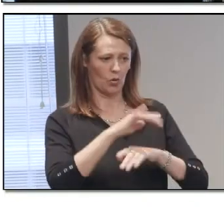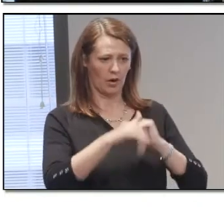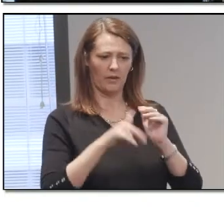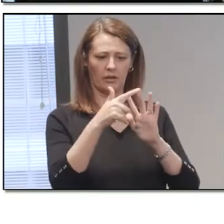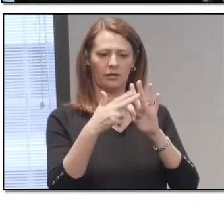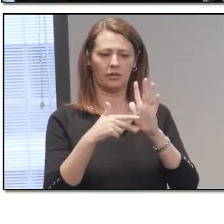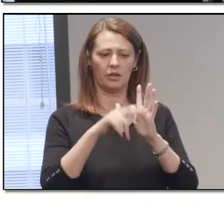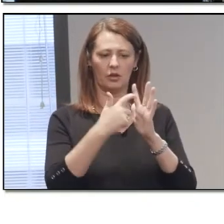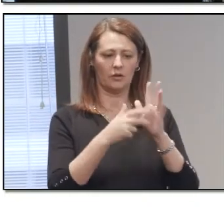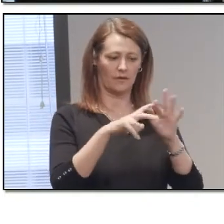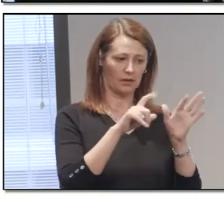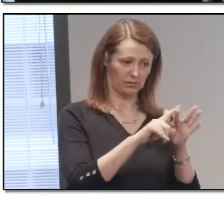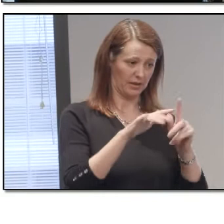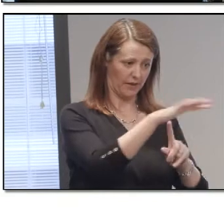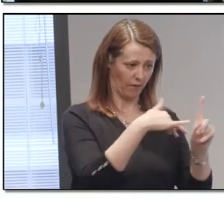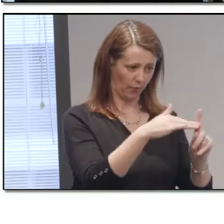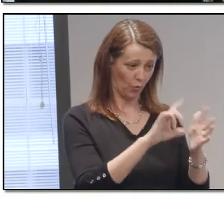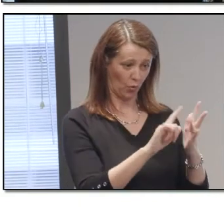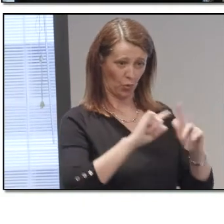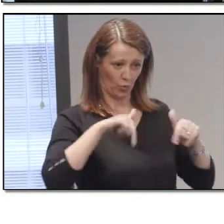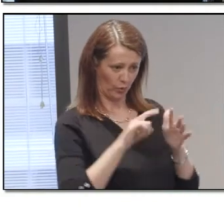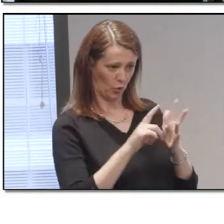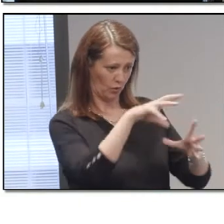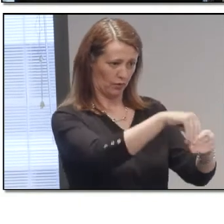between the environment, what we do in the environment and then what that means